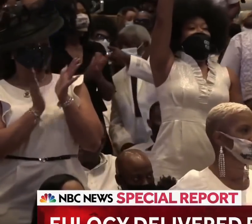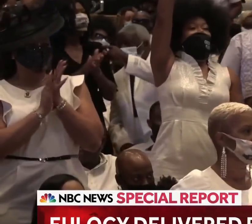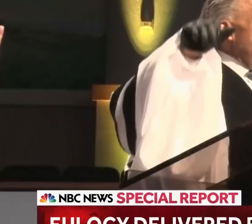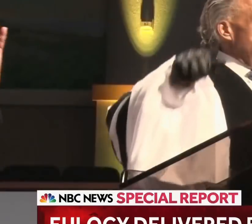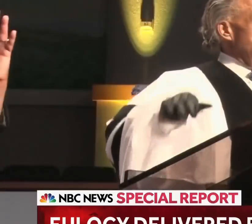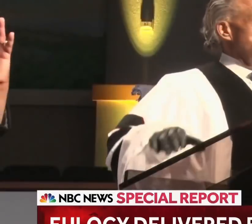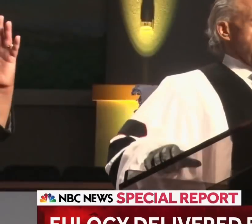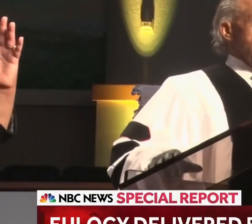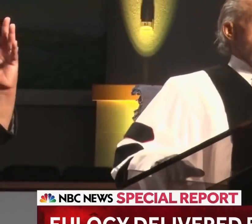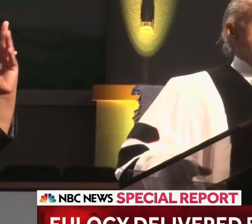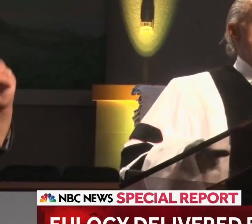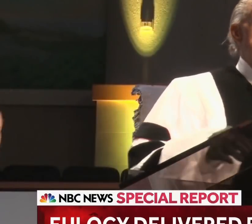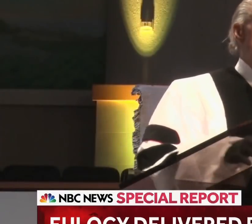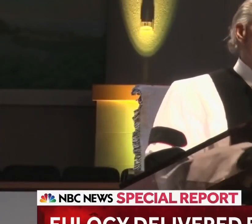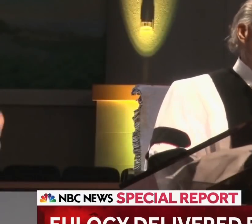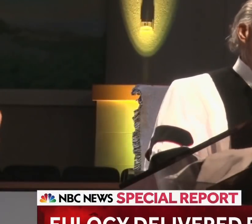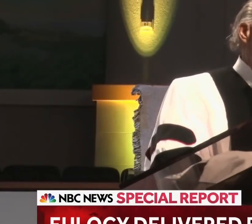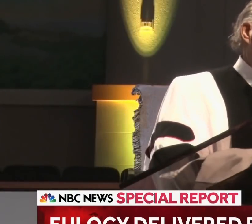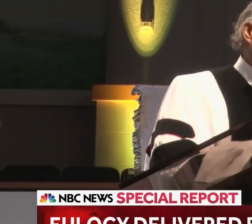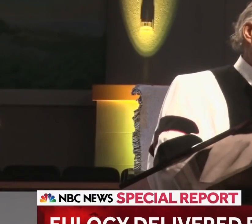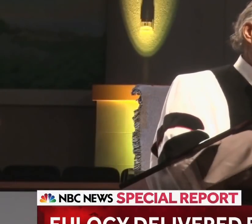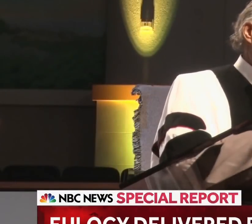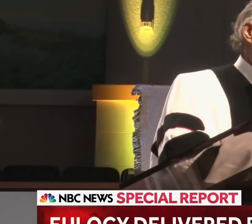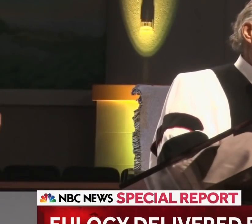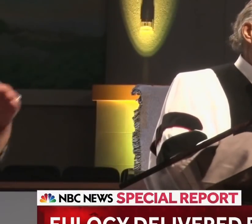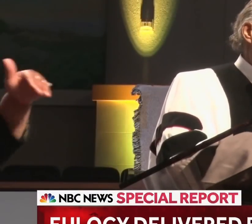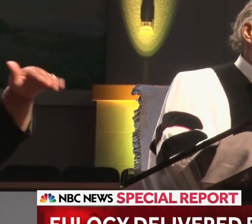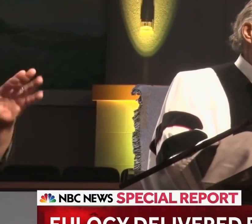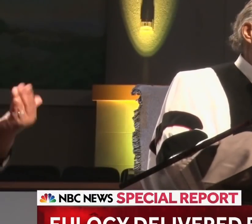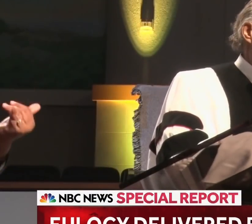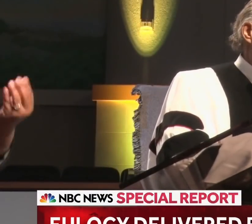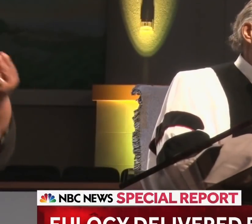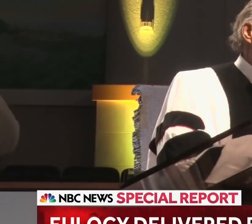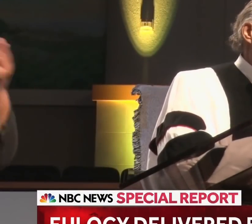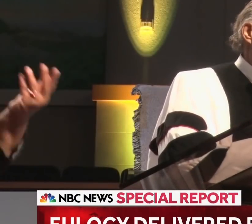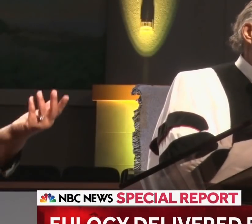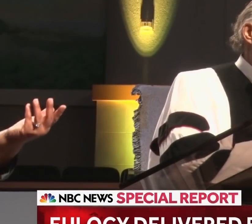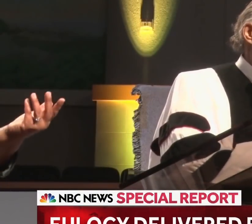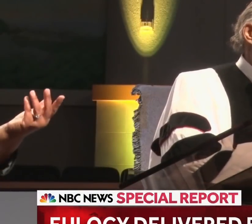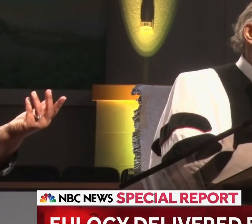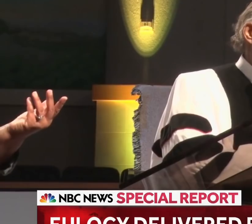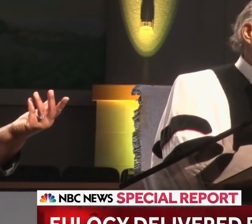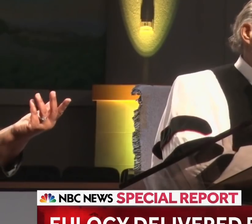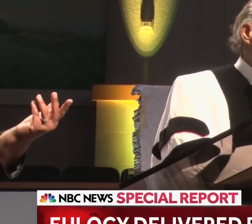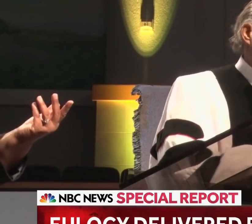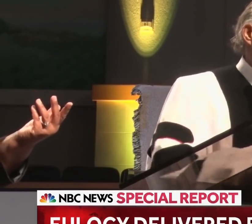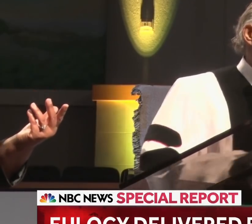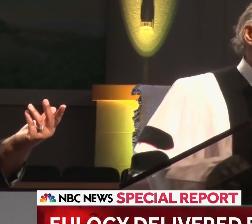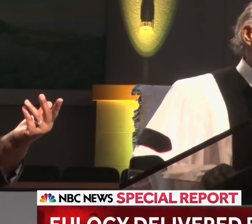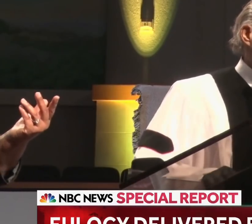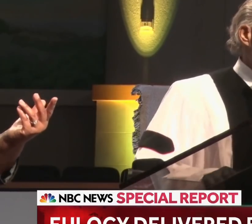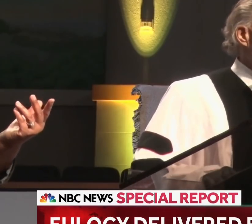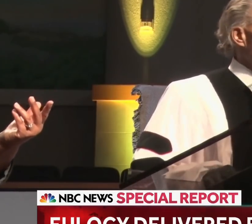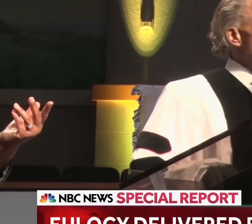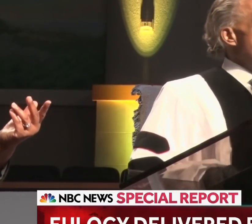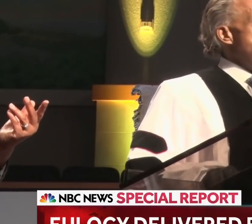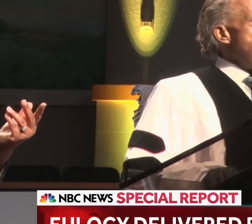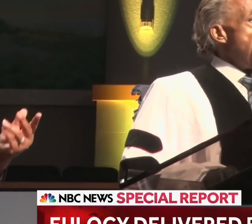LET ME SAY THIS, WE GOT TO GO TO